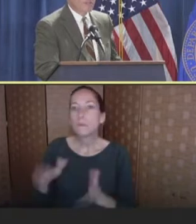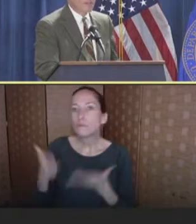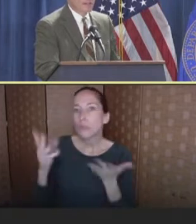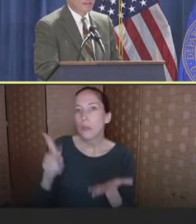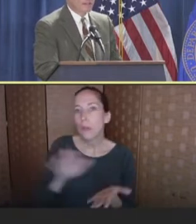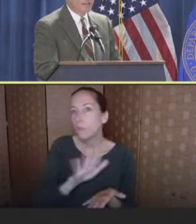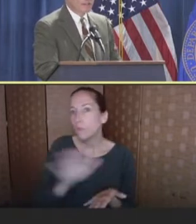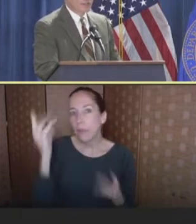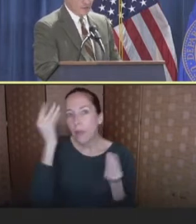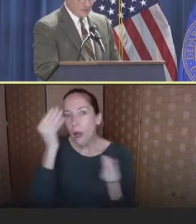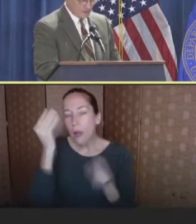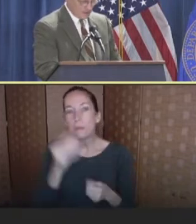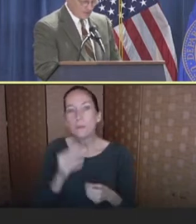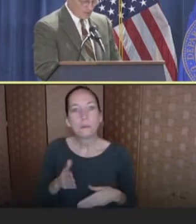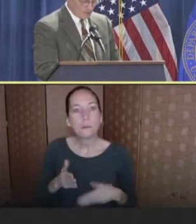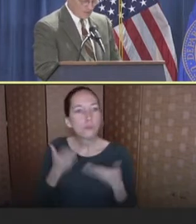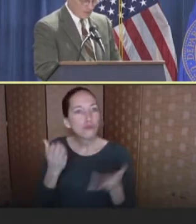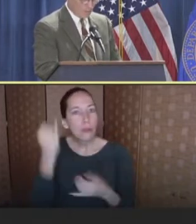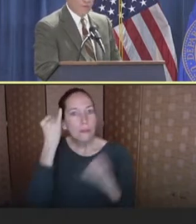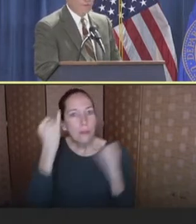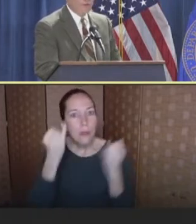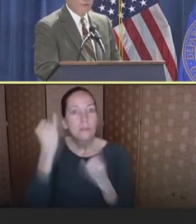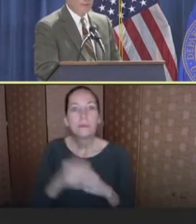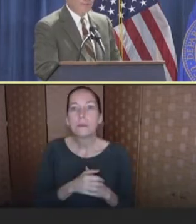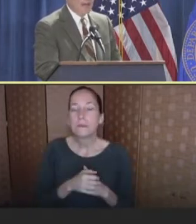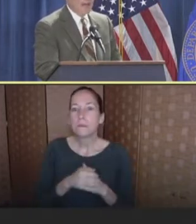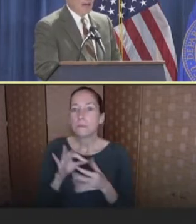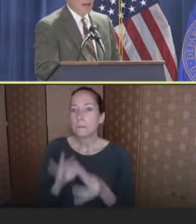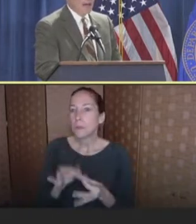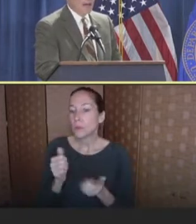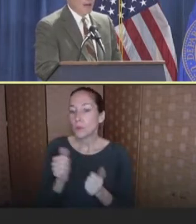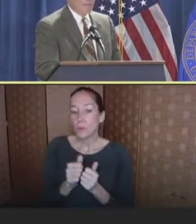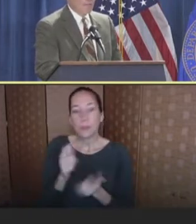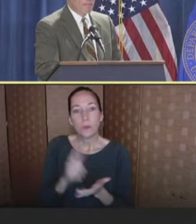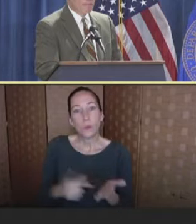and suggestions about what we're doing.